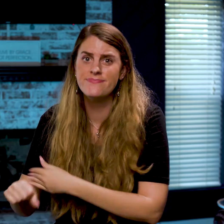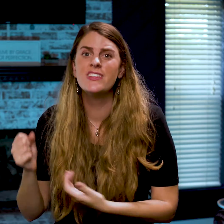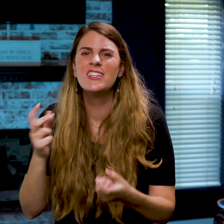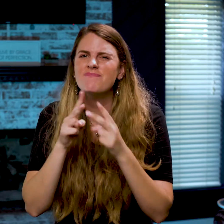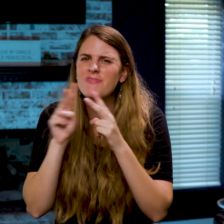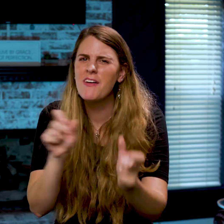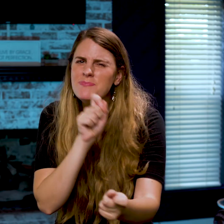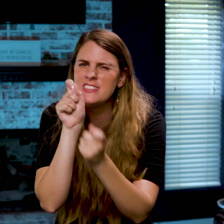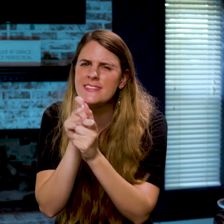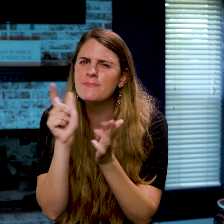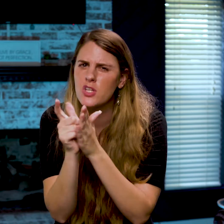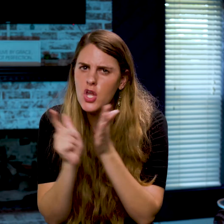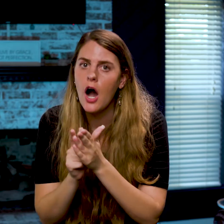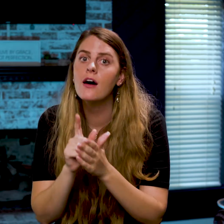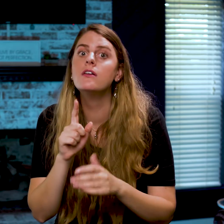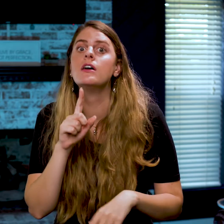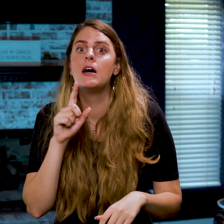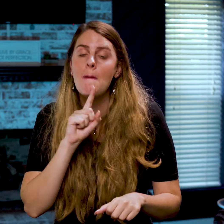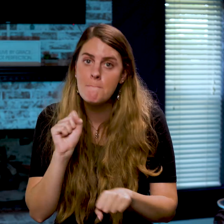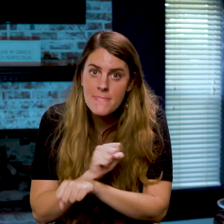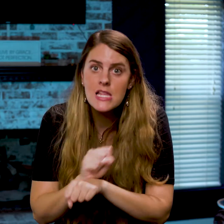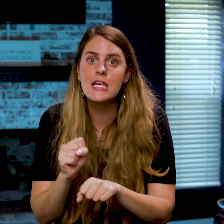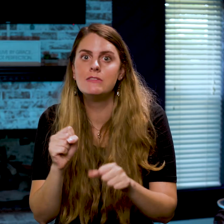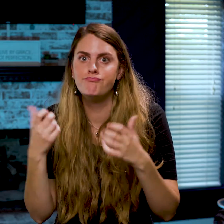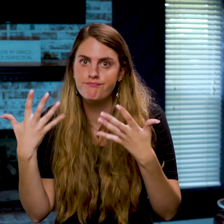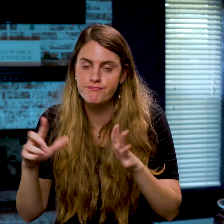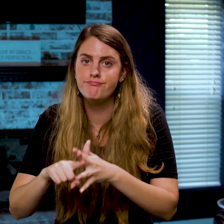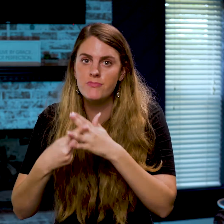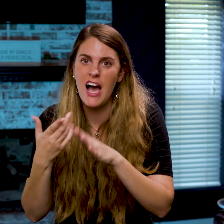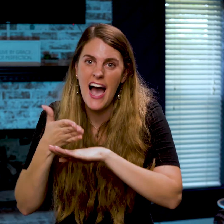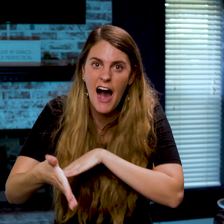the very specific law immediately after